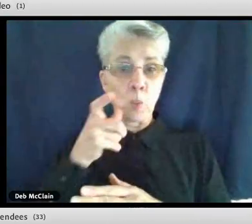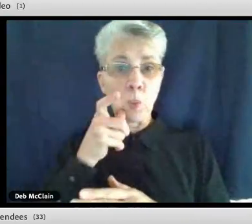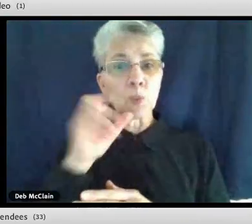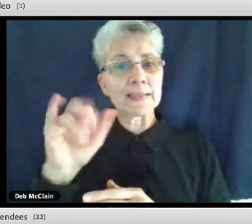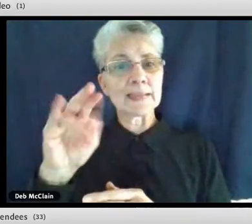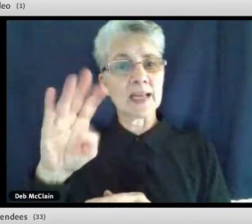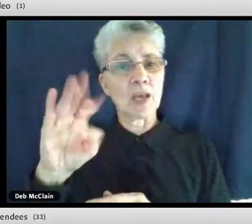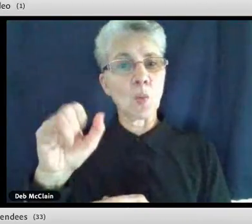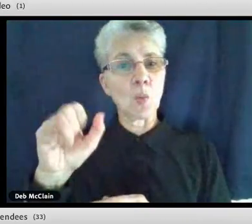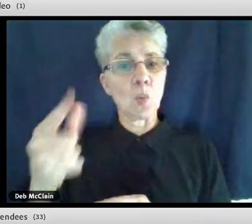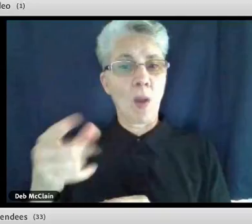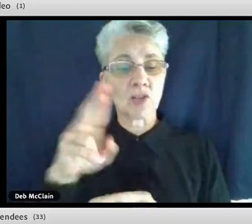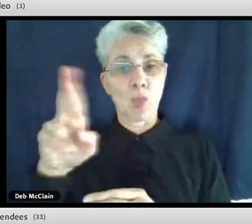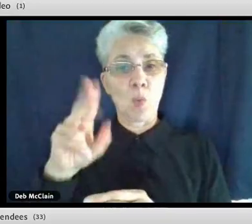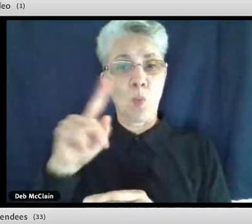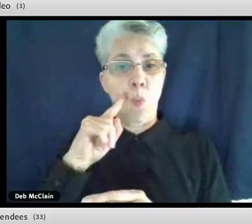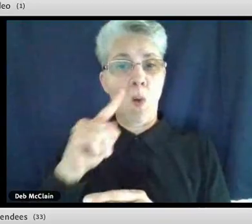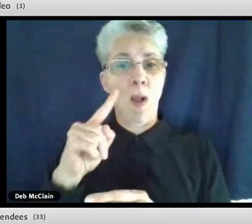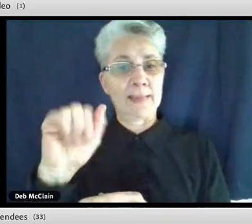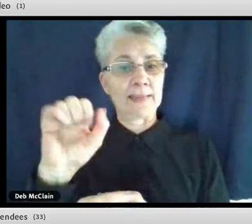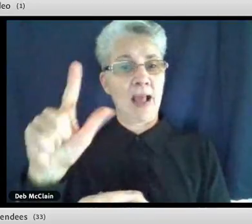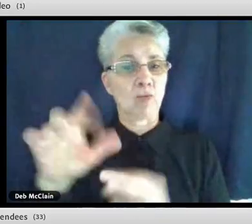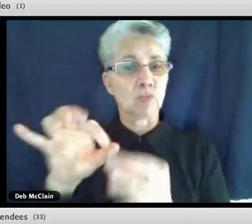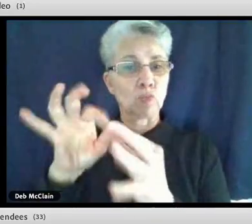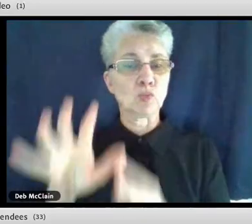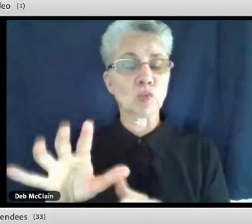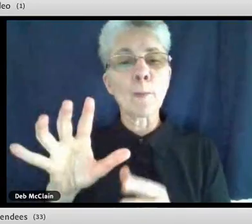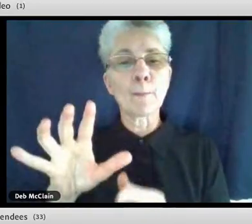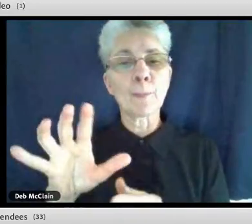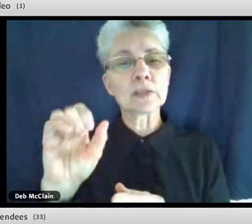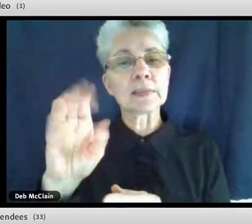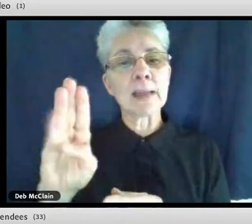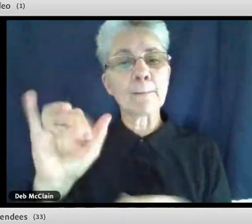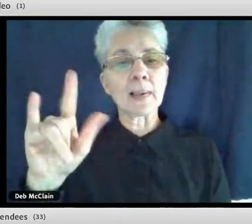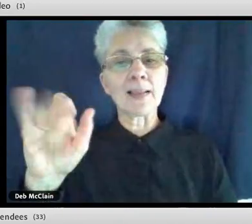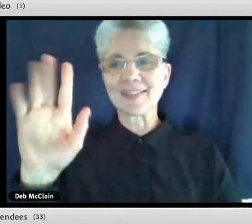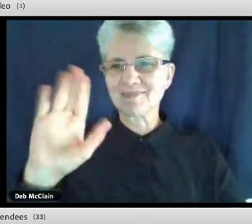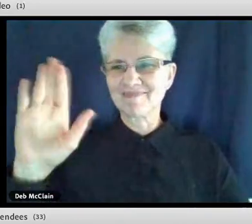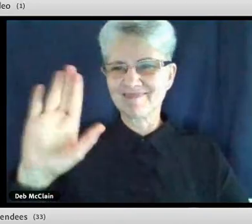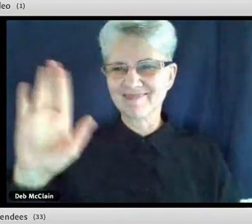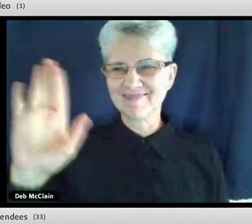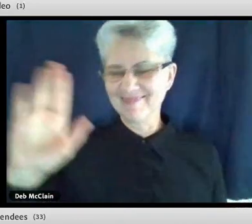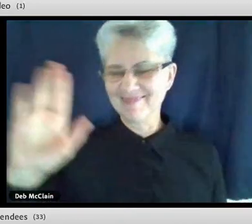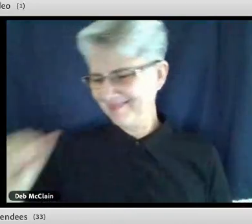Over there in the top right is our American Sign Language interpreter, Deb McClain. Hi, Deb.